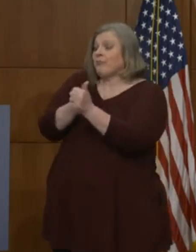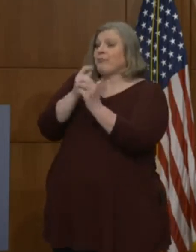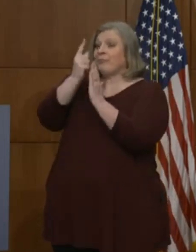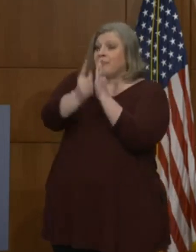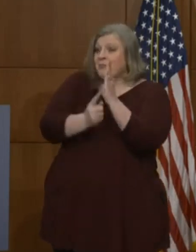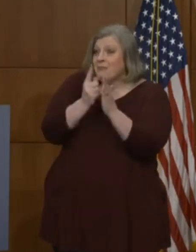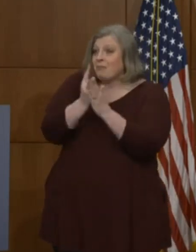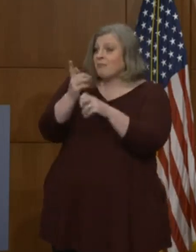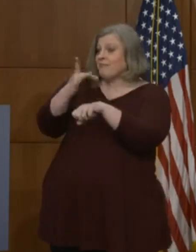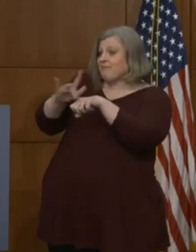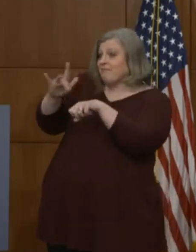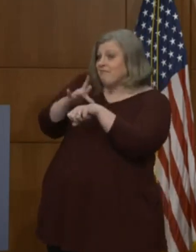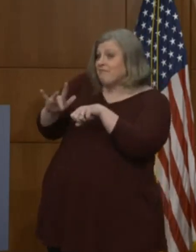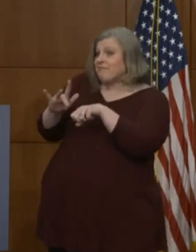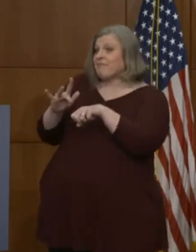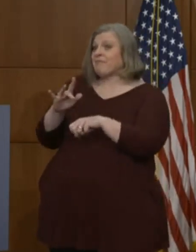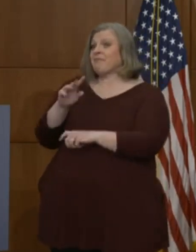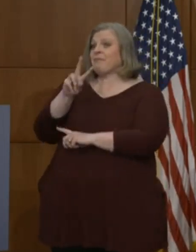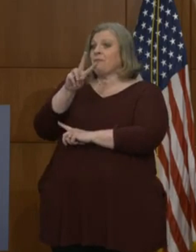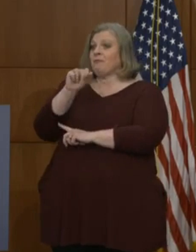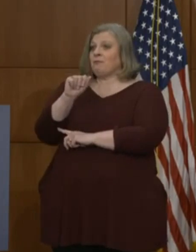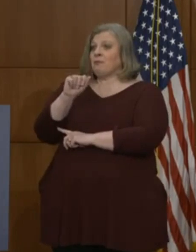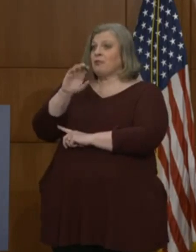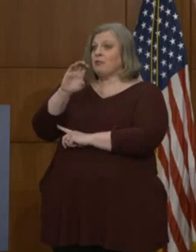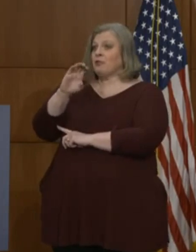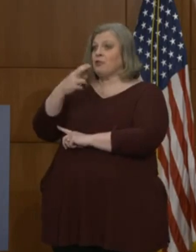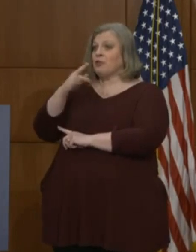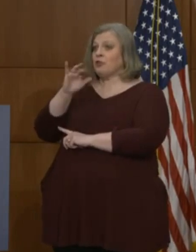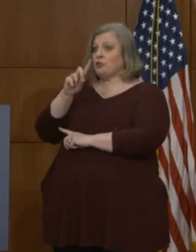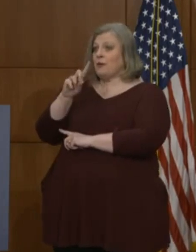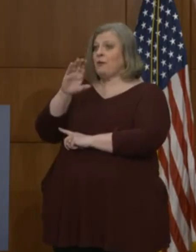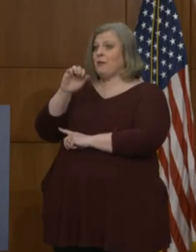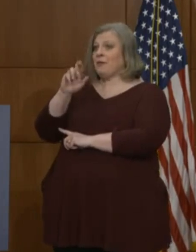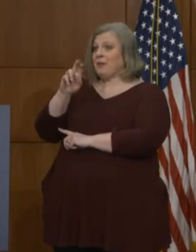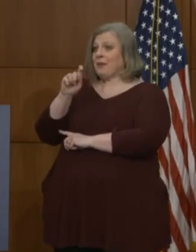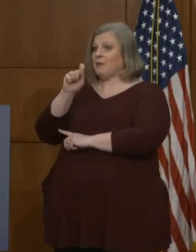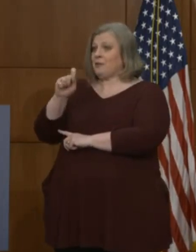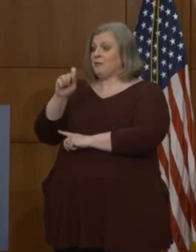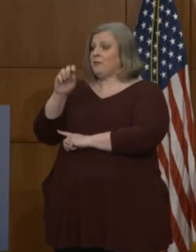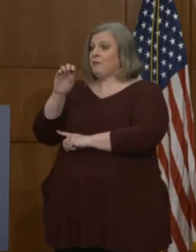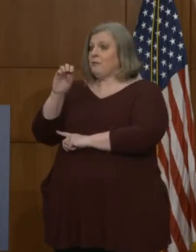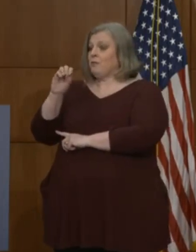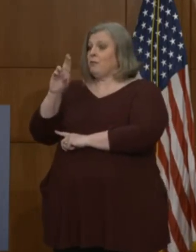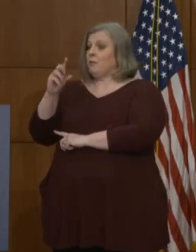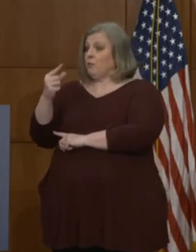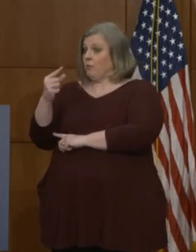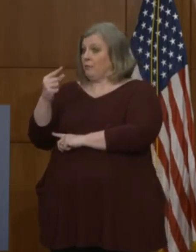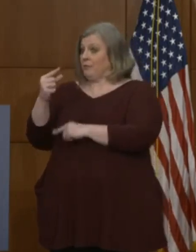WITH CHILDCARE WHERE VIRGINIA AT EIGHT SIX SIX KIDS TLC OR AT EIGHT SIX SIX KIDS TLC OR VIRGINIA CHILD CARE .ORG.